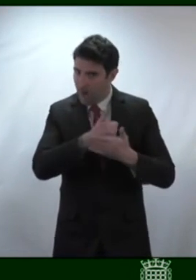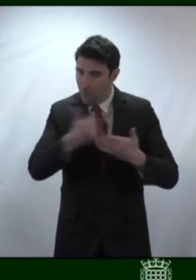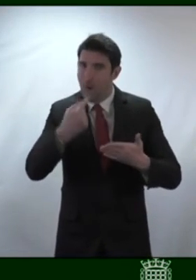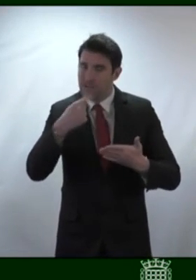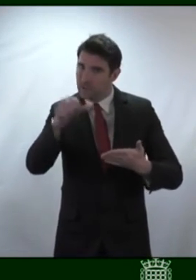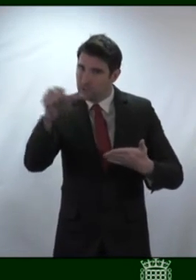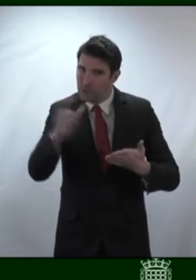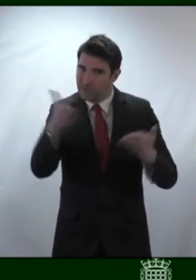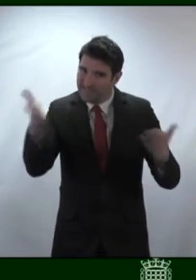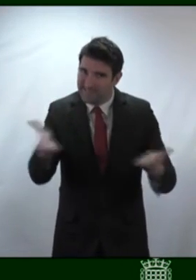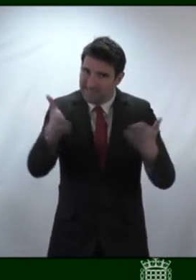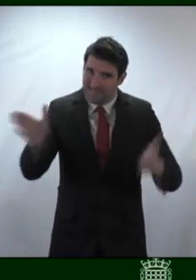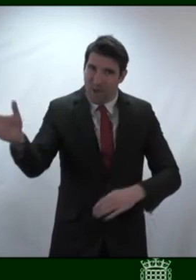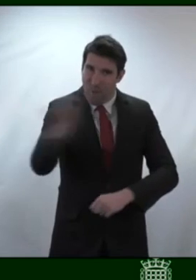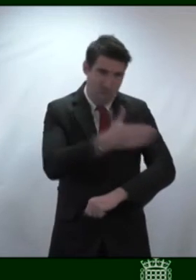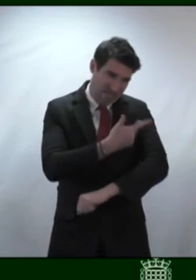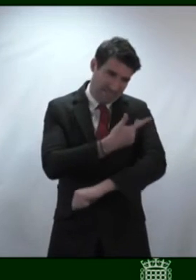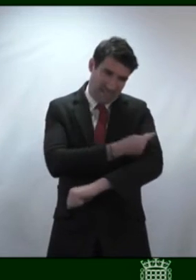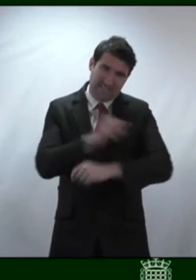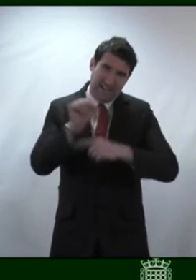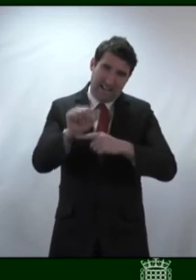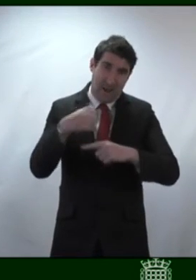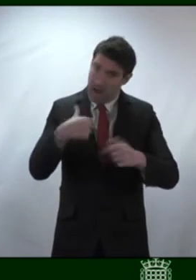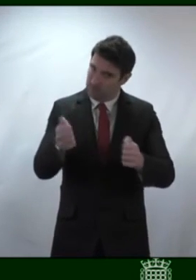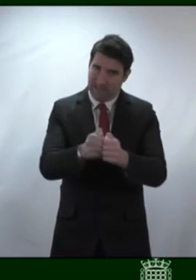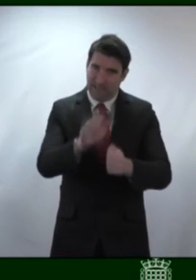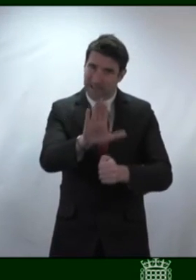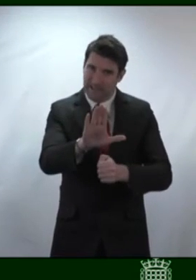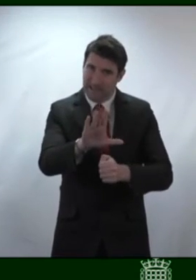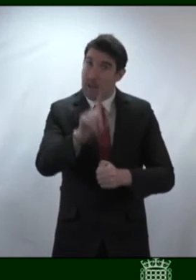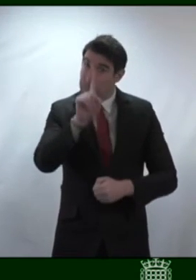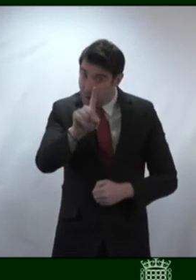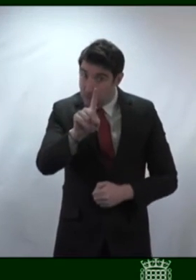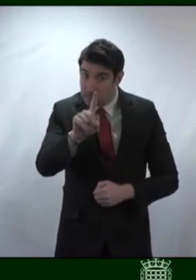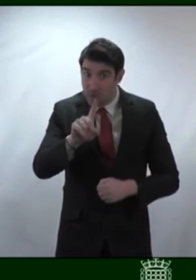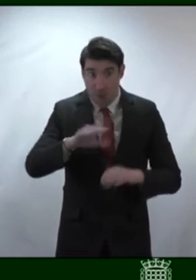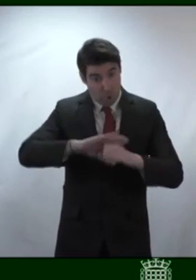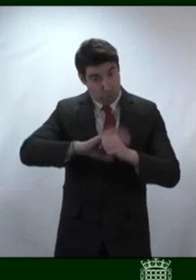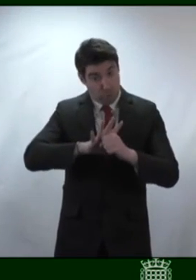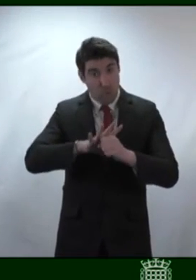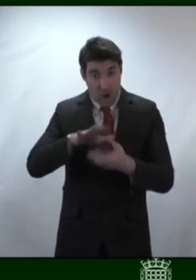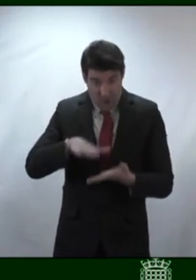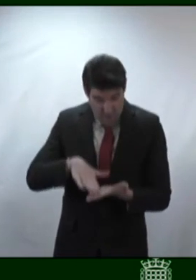last seven days. Everybody knows that this is a problem. The Prime Minister